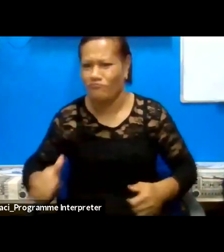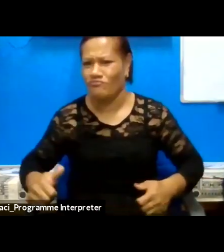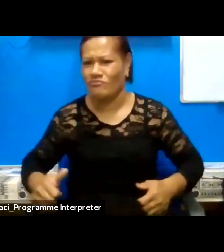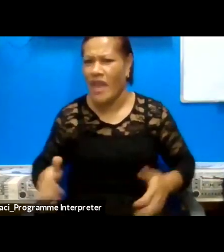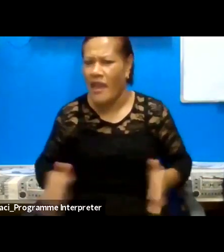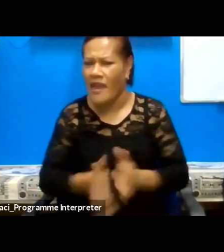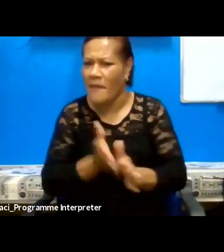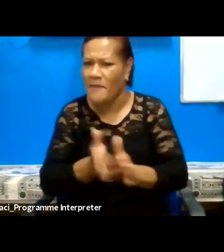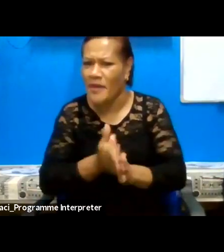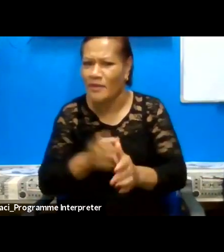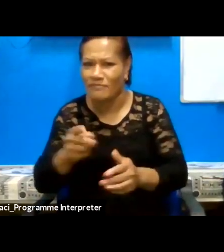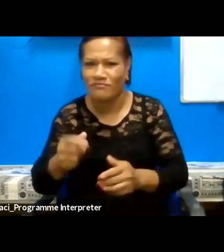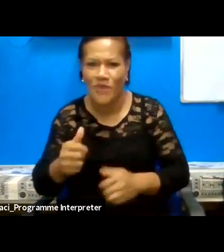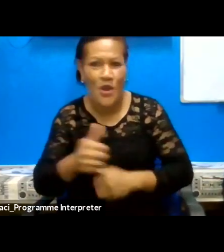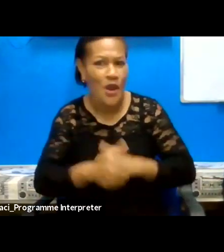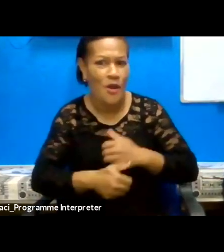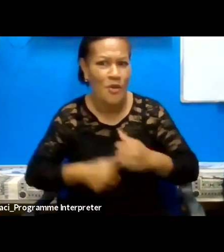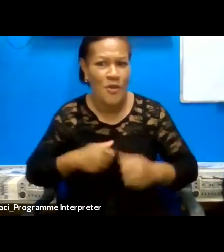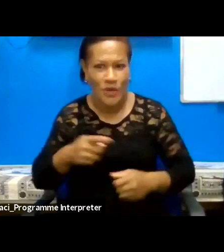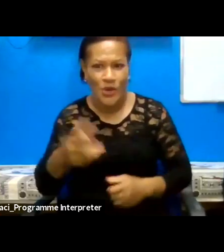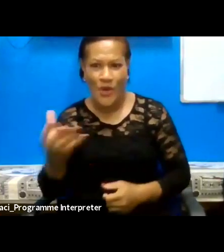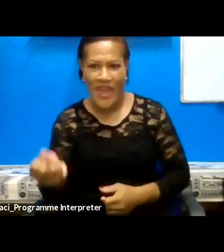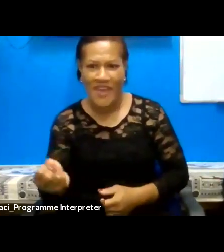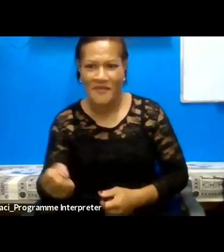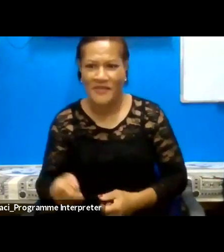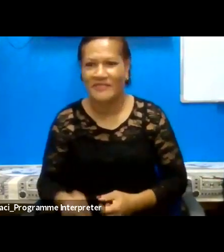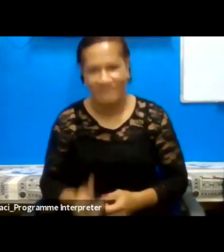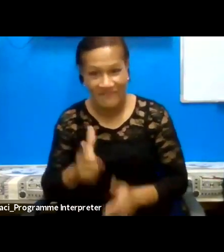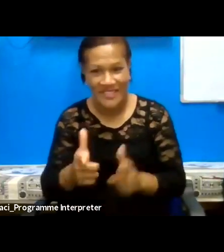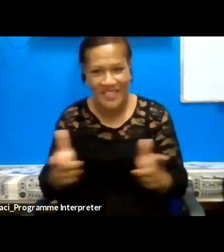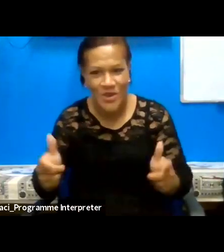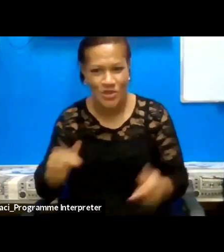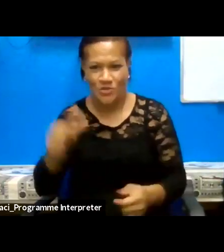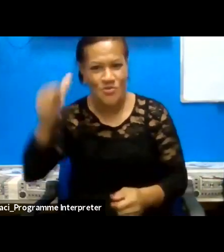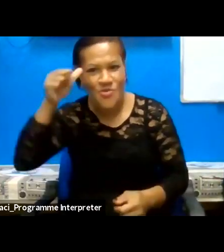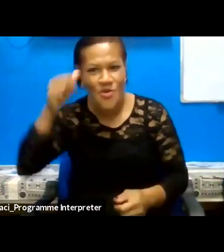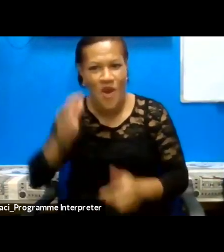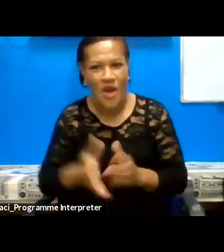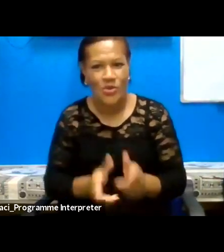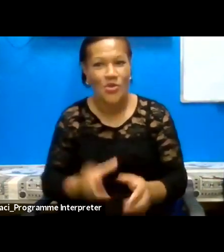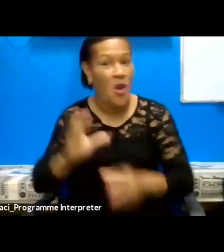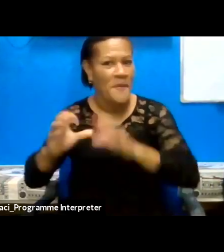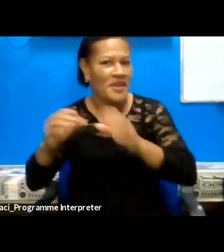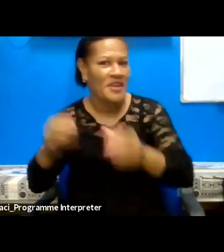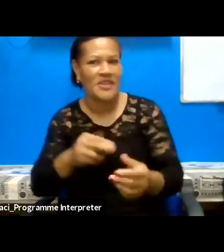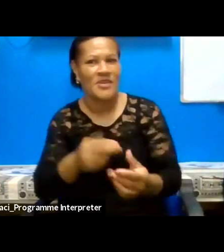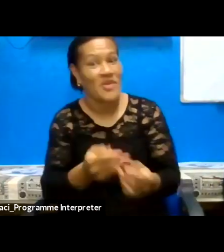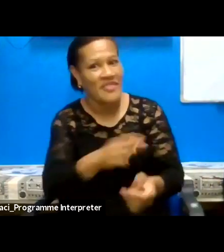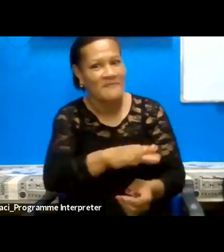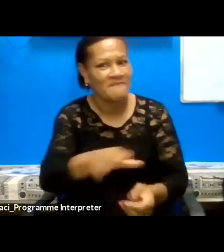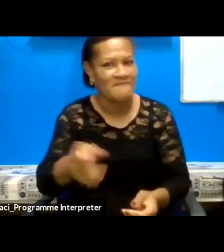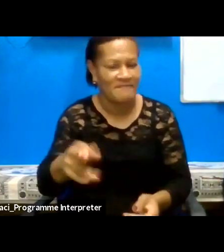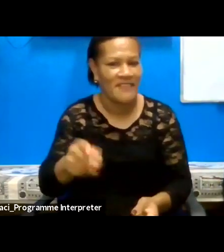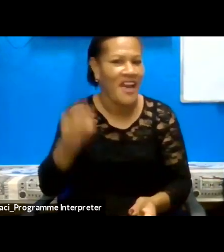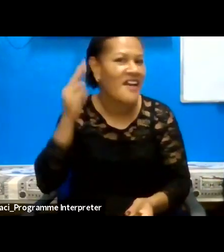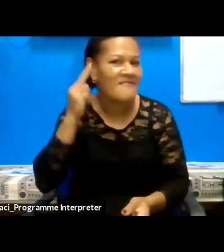messages of peace. I would like to wish all the students and